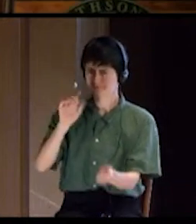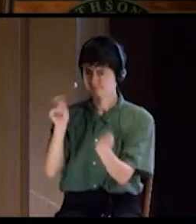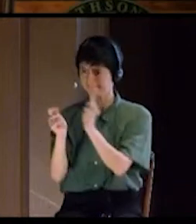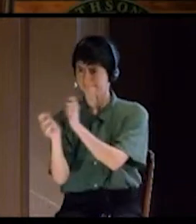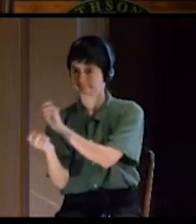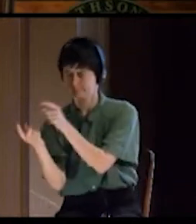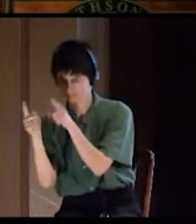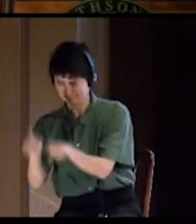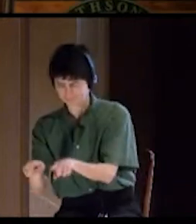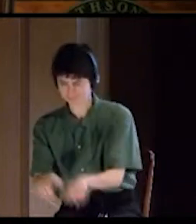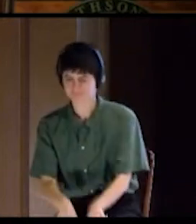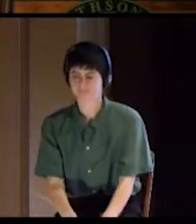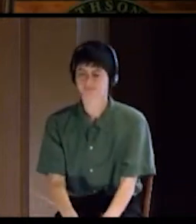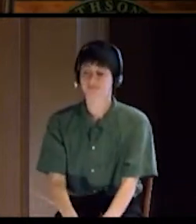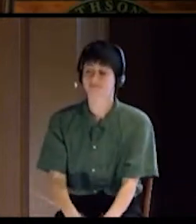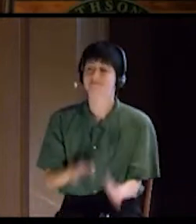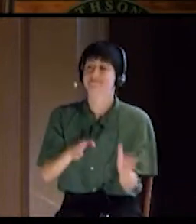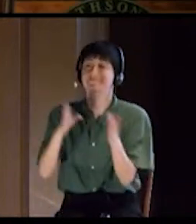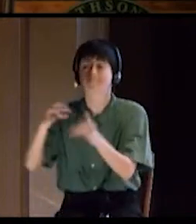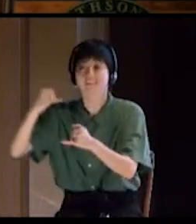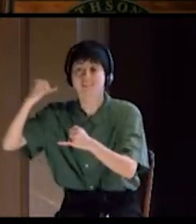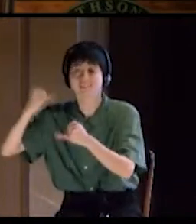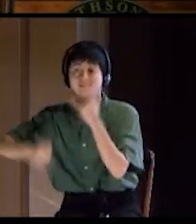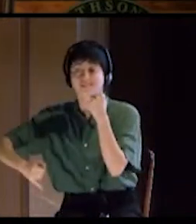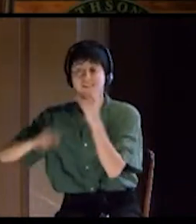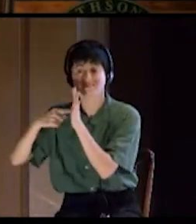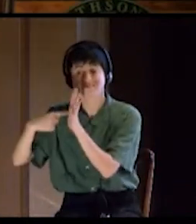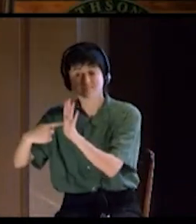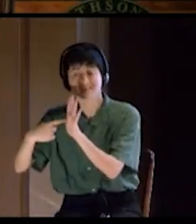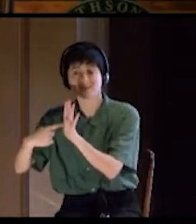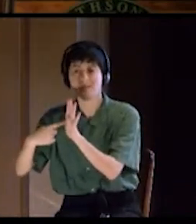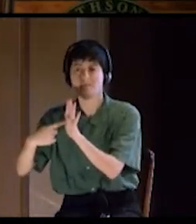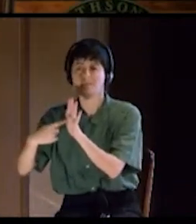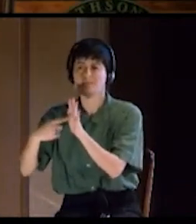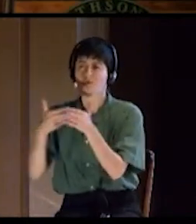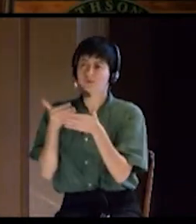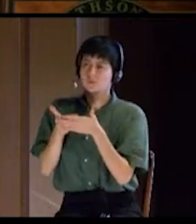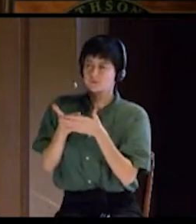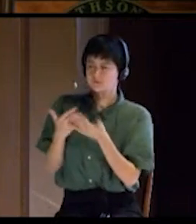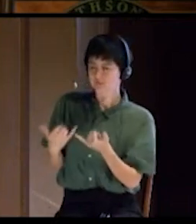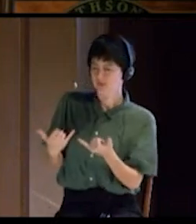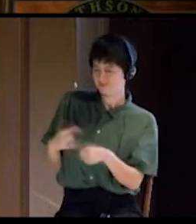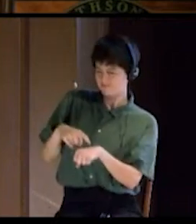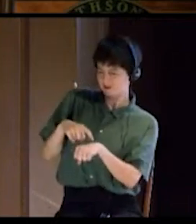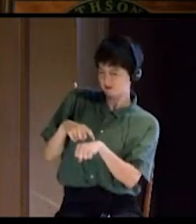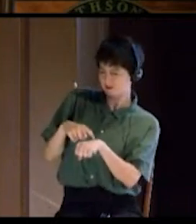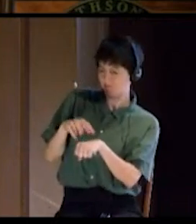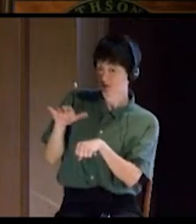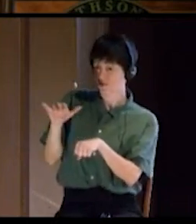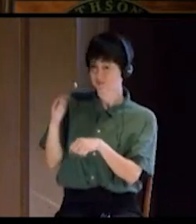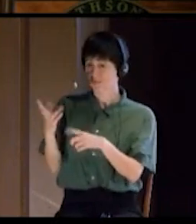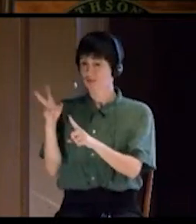to when we're living and perhaps more relevant for future climate change as well.